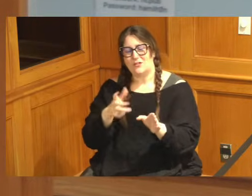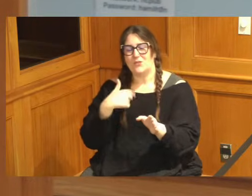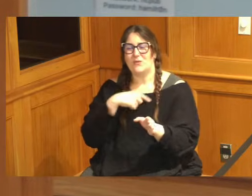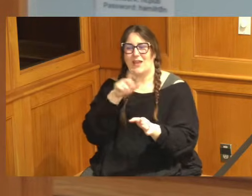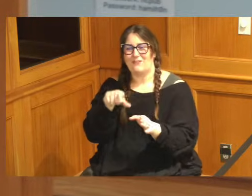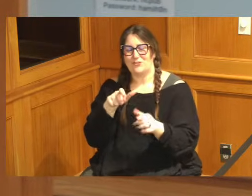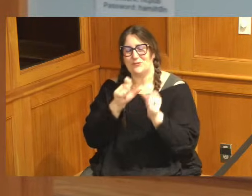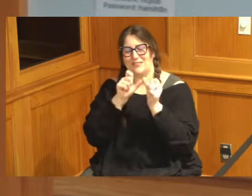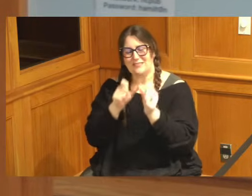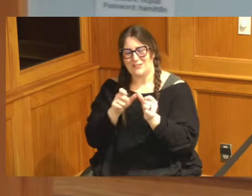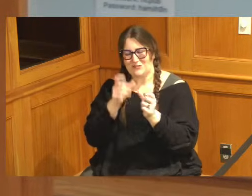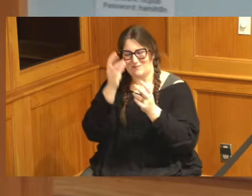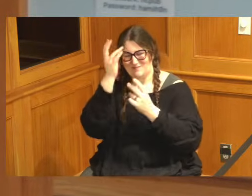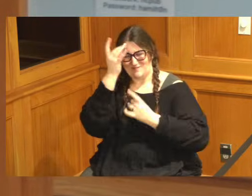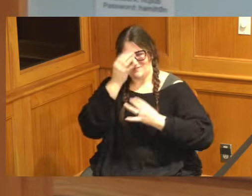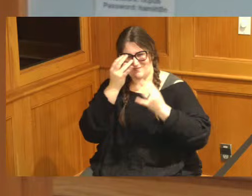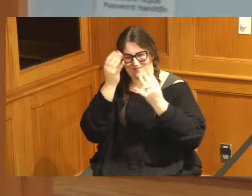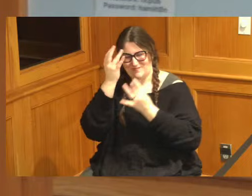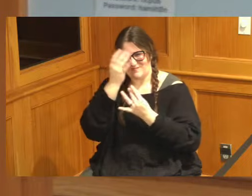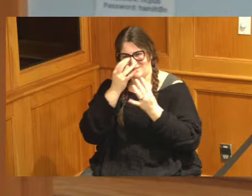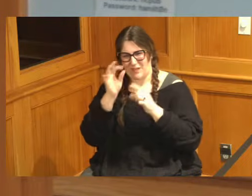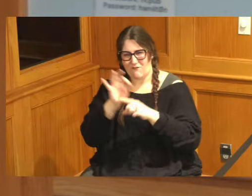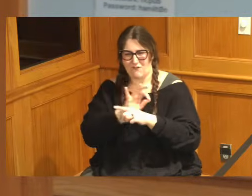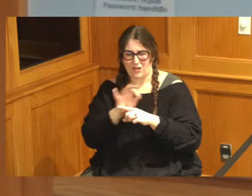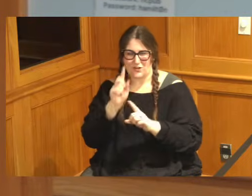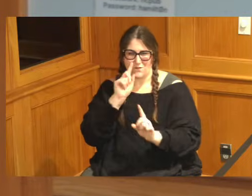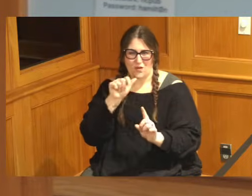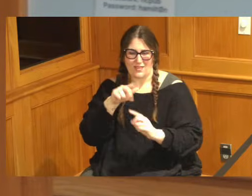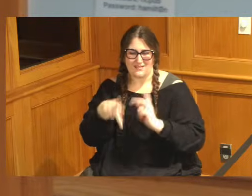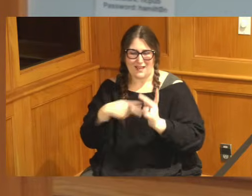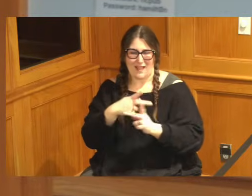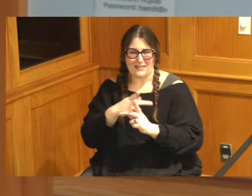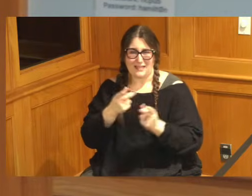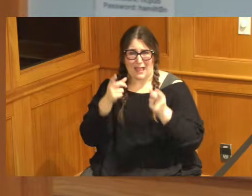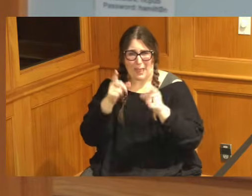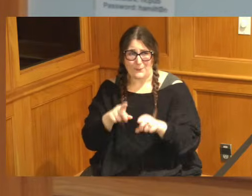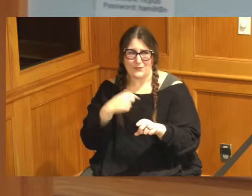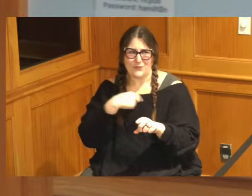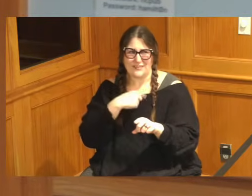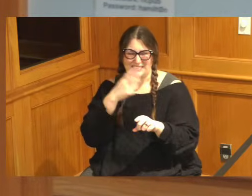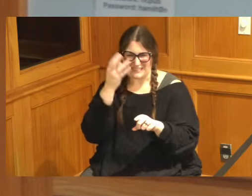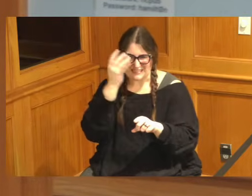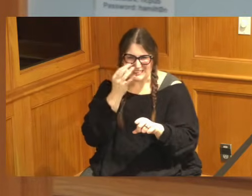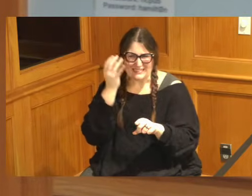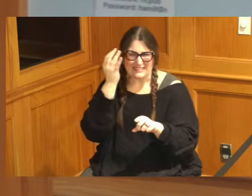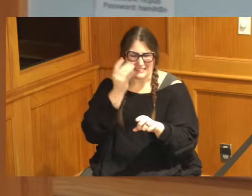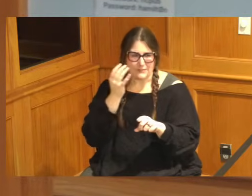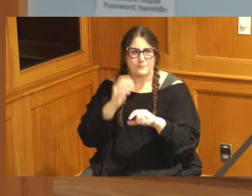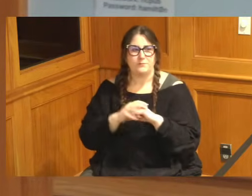type of function for this type of development to happen. this is like a little bit in the weeds,